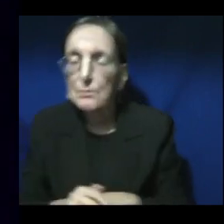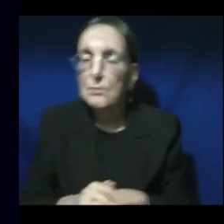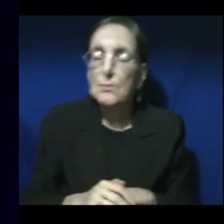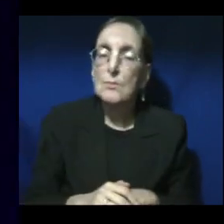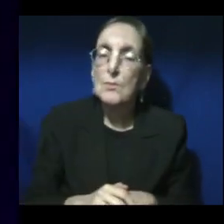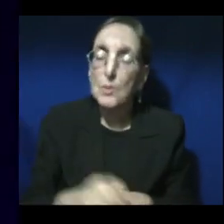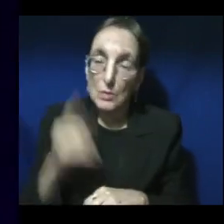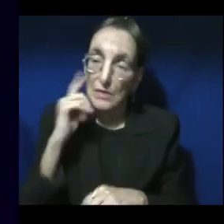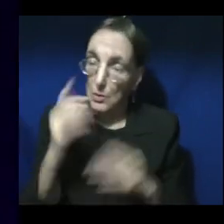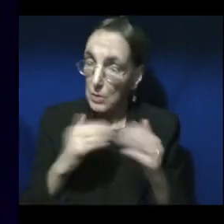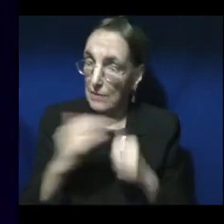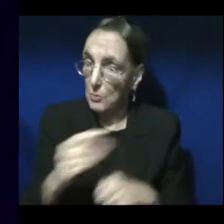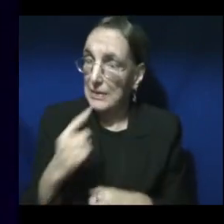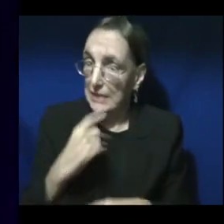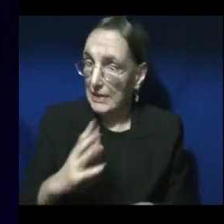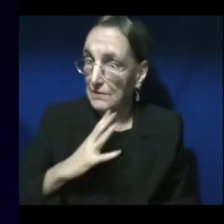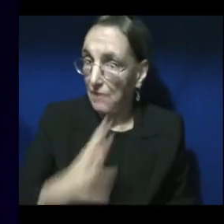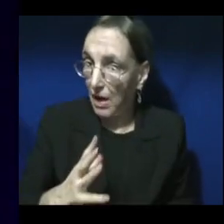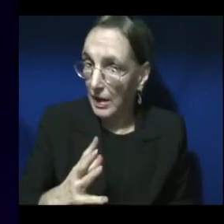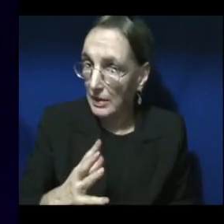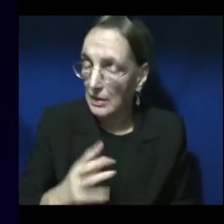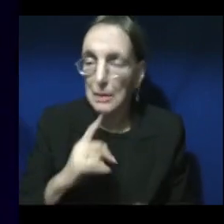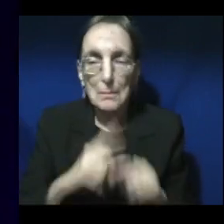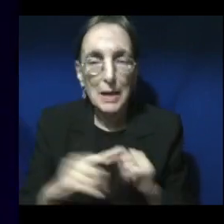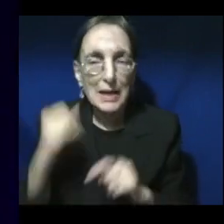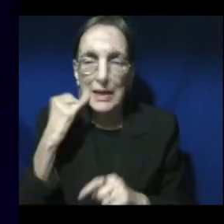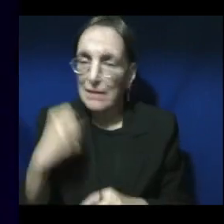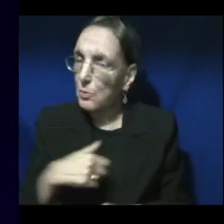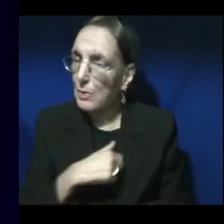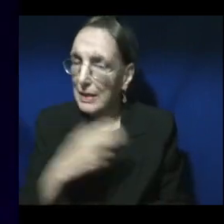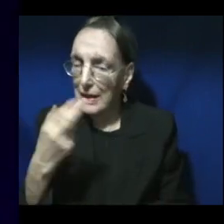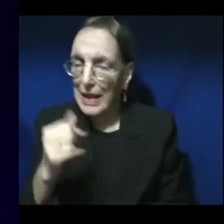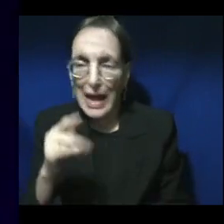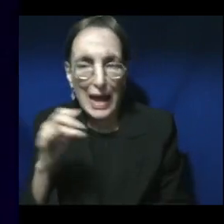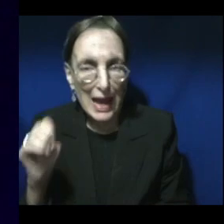but when we’re hedging, we are undermining our own impact. And so we got to think about what